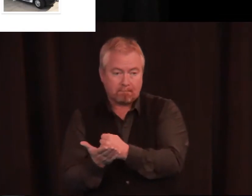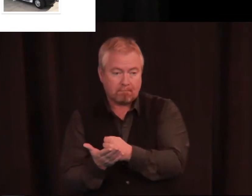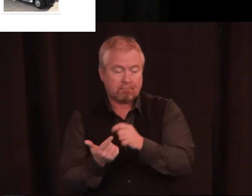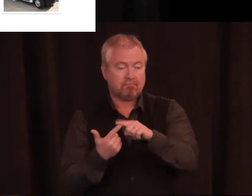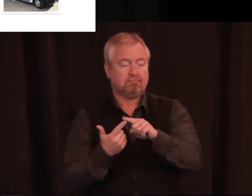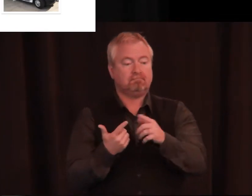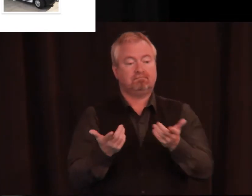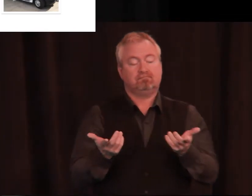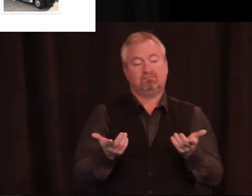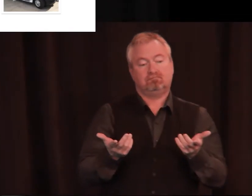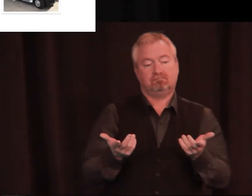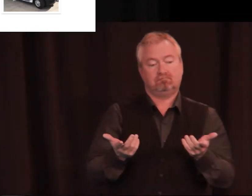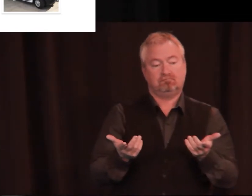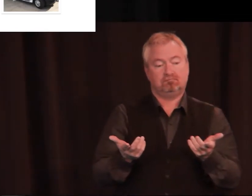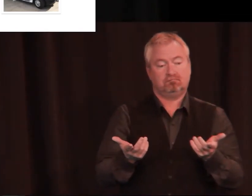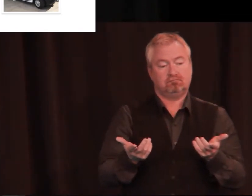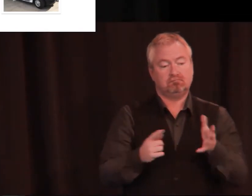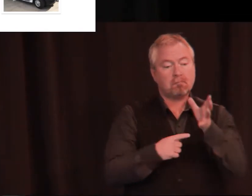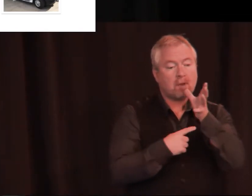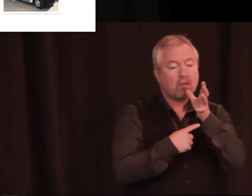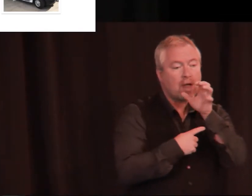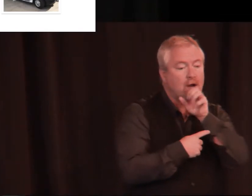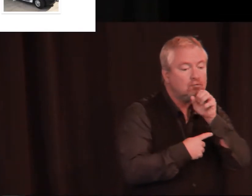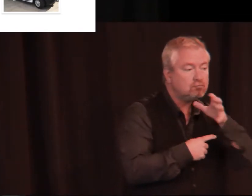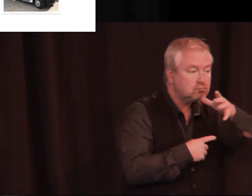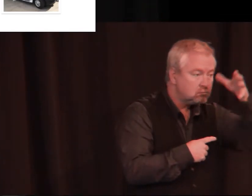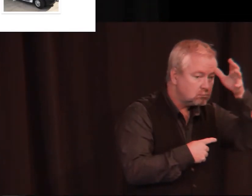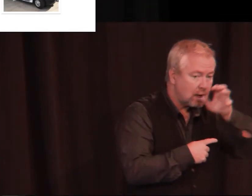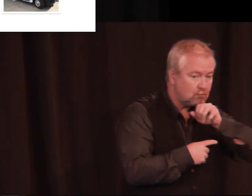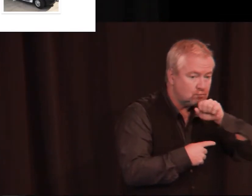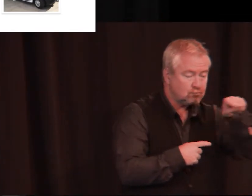One thing I want to point out about our children who are hard of hearing